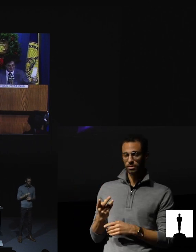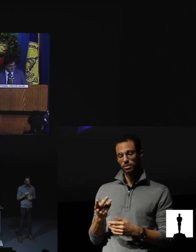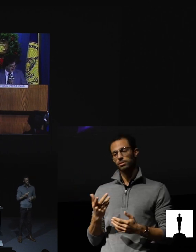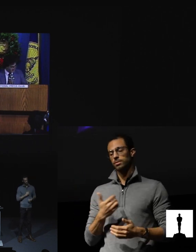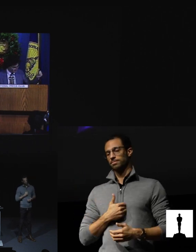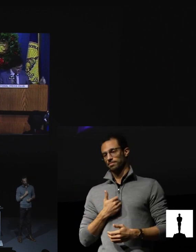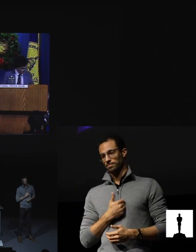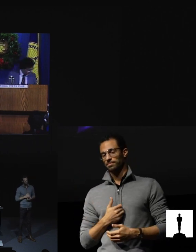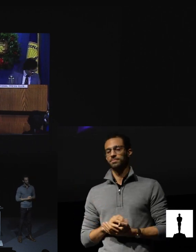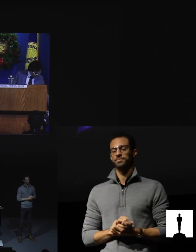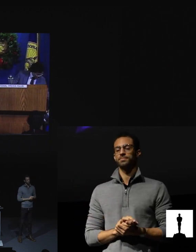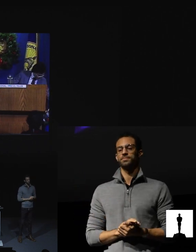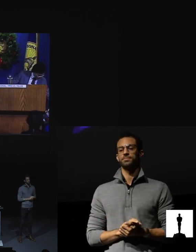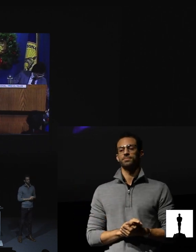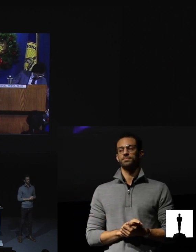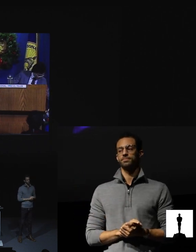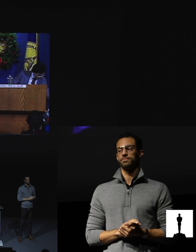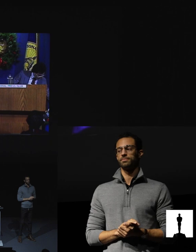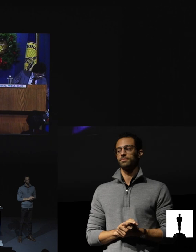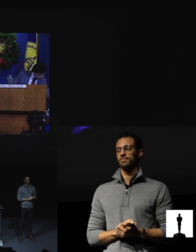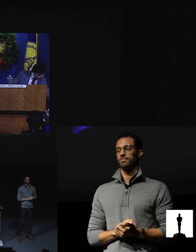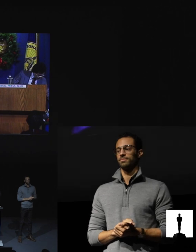James Baldwin No. Interviewer Okay, well, sorry. Okay.